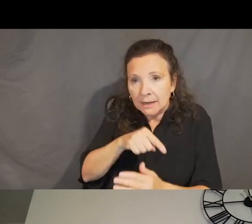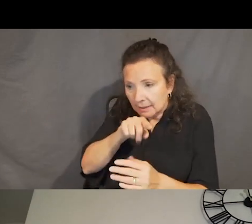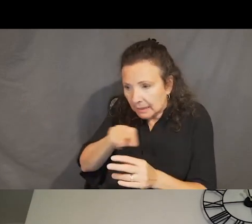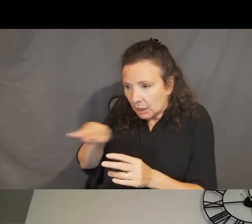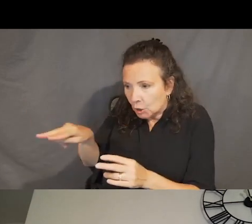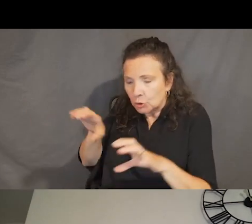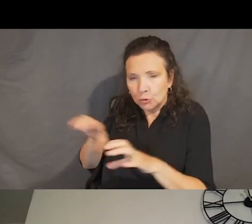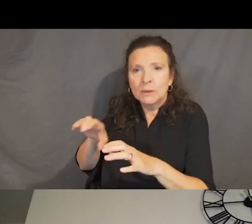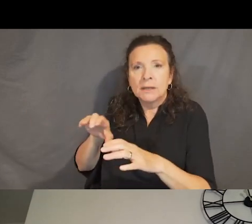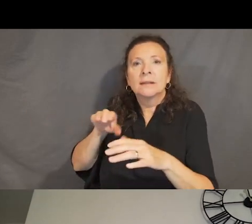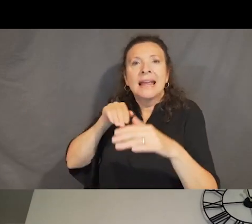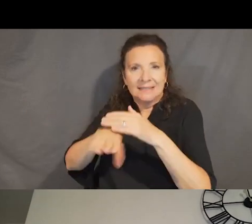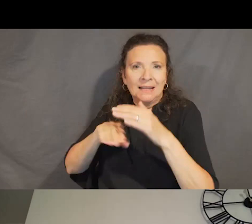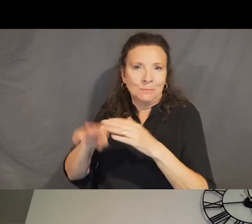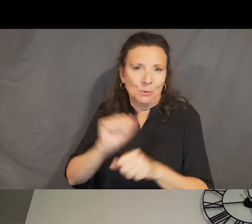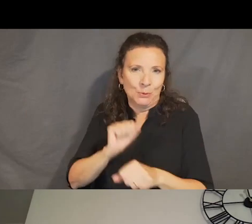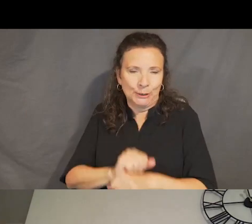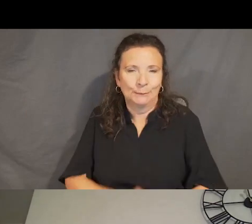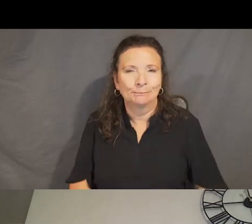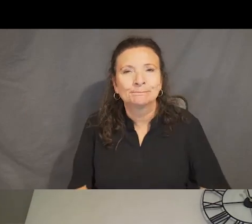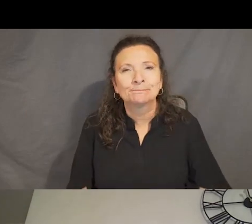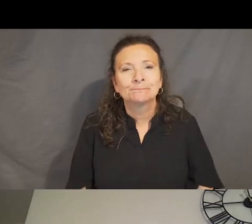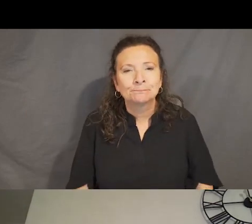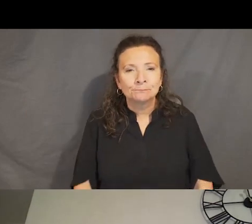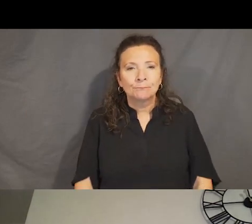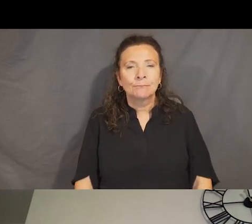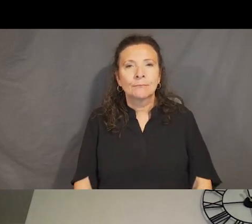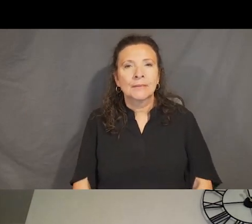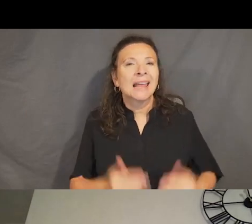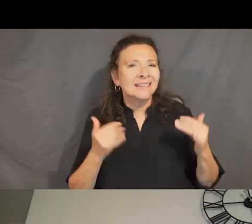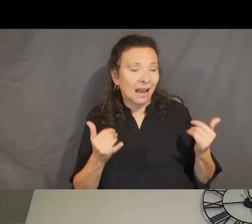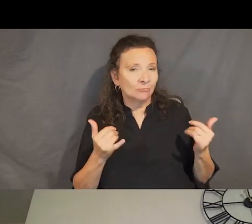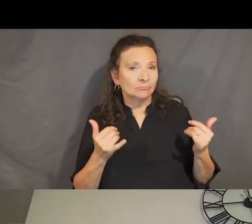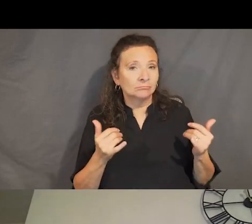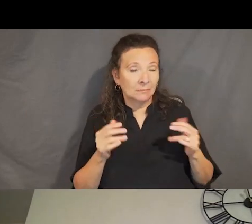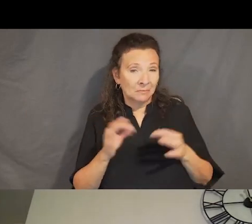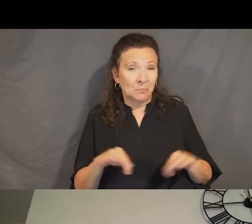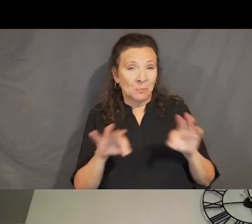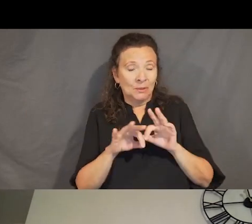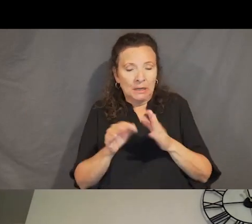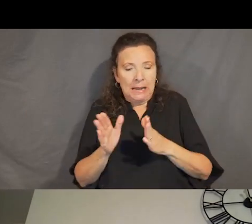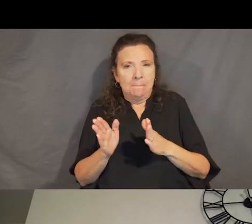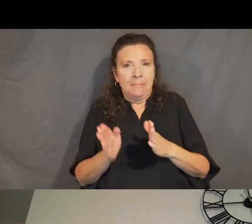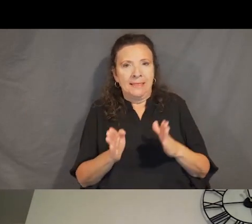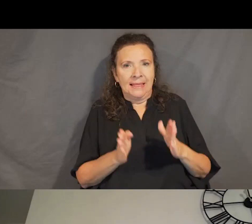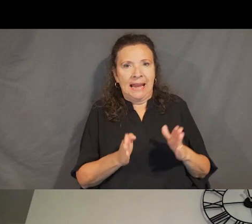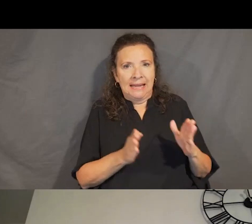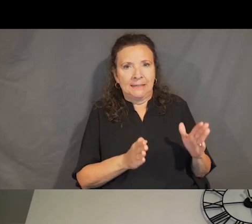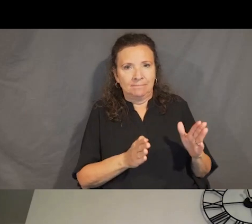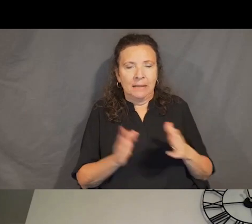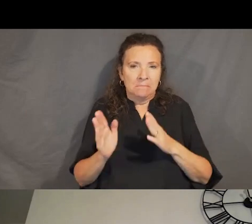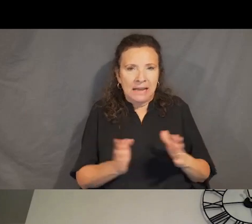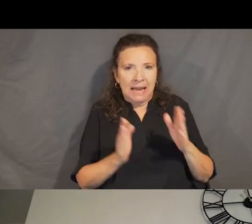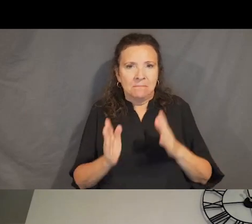let's talk a little bit about planning. And this is how you are going to prevent those 50. 8 errors